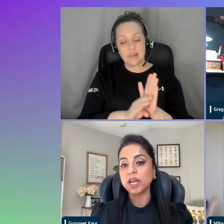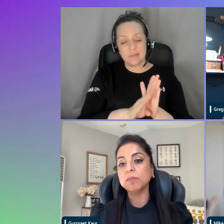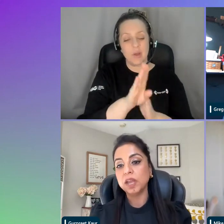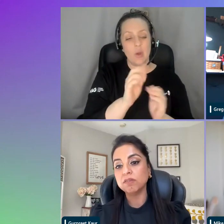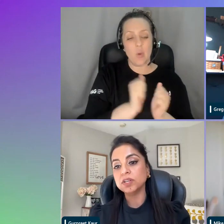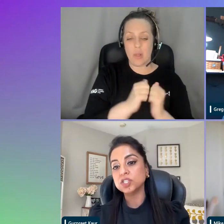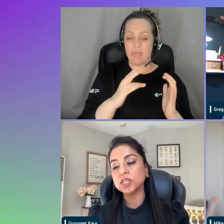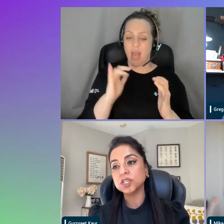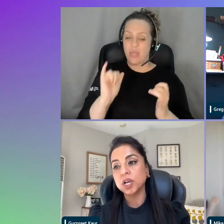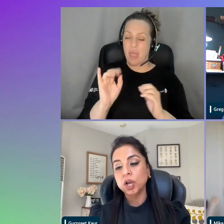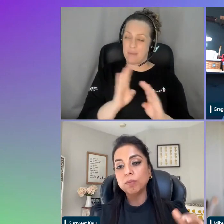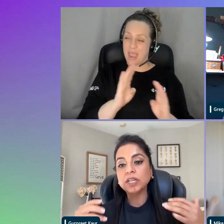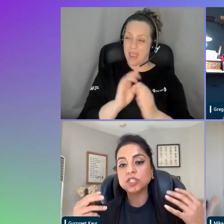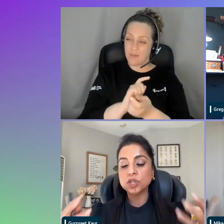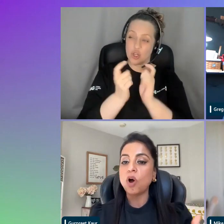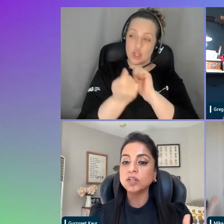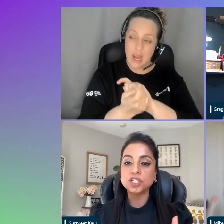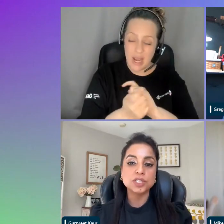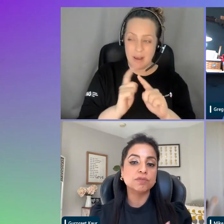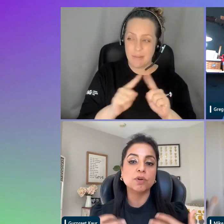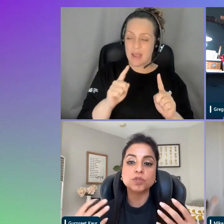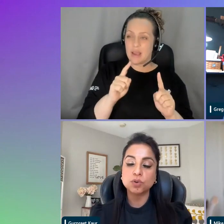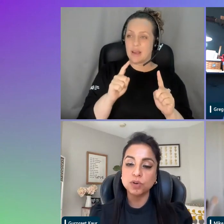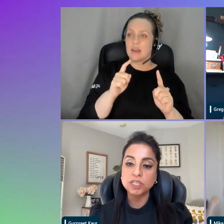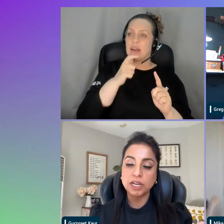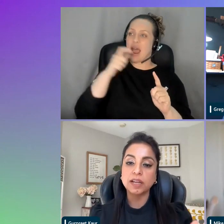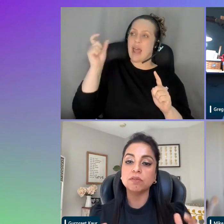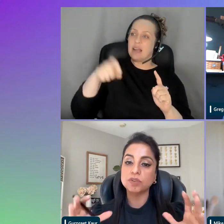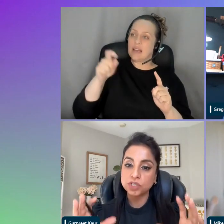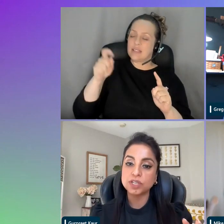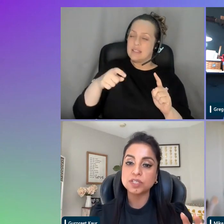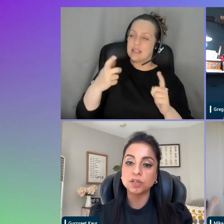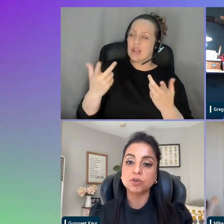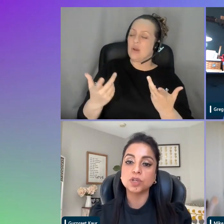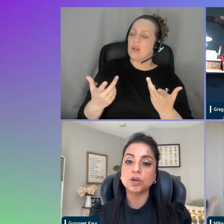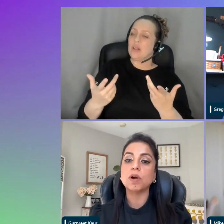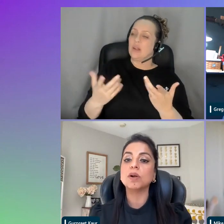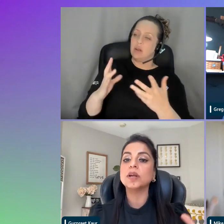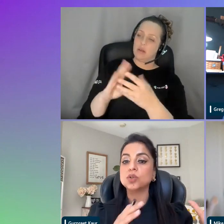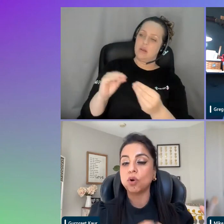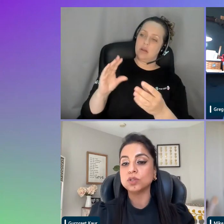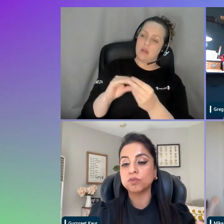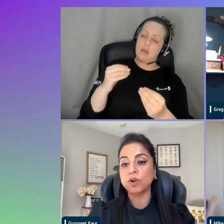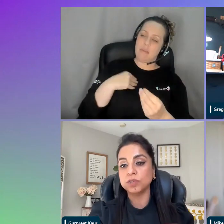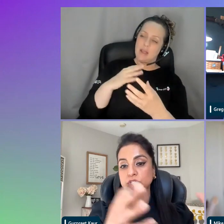without that behavior change. But it's not just from storytelling, which is a crucial part. It's also from the